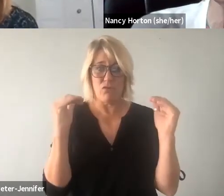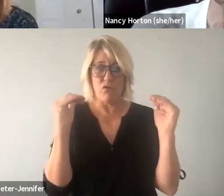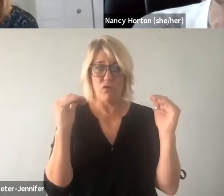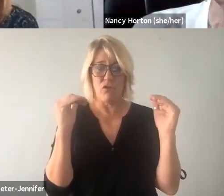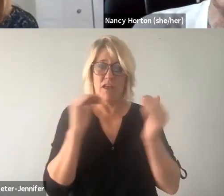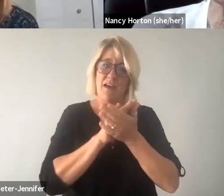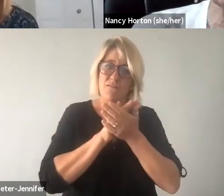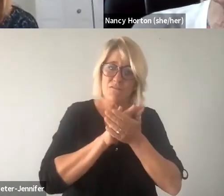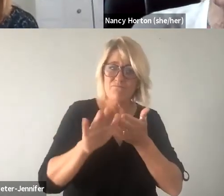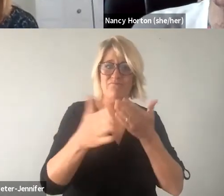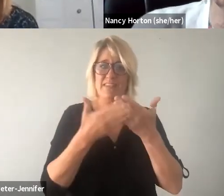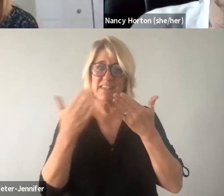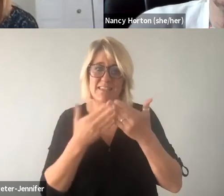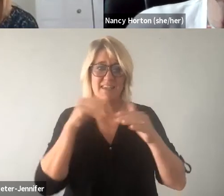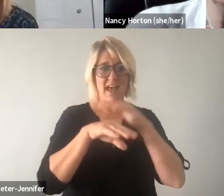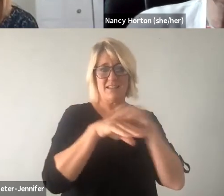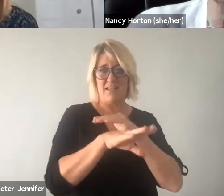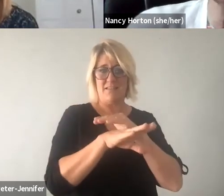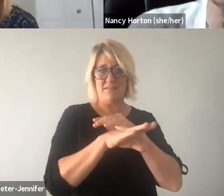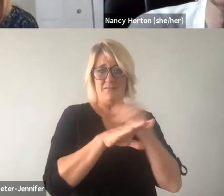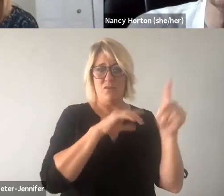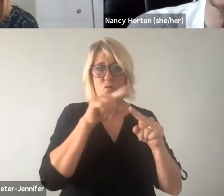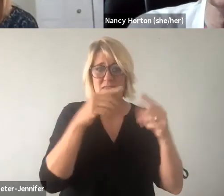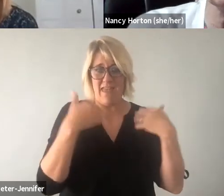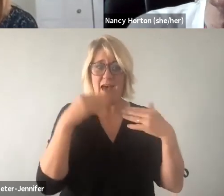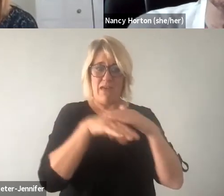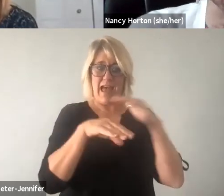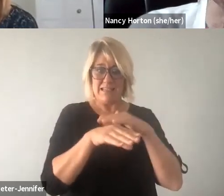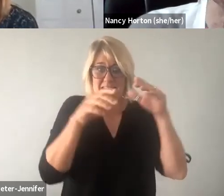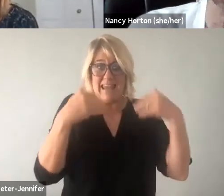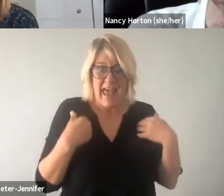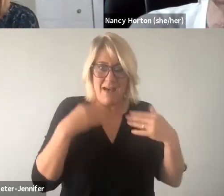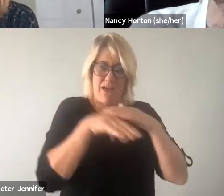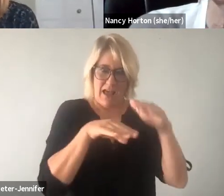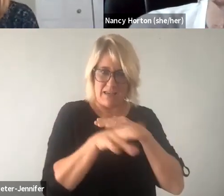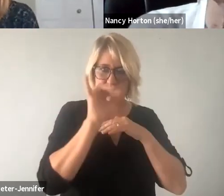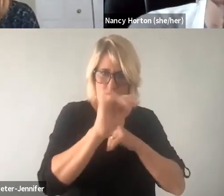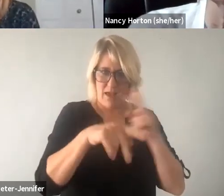so that people with disabilities can try to get that same level of